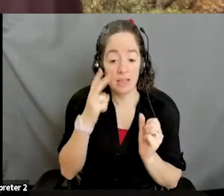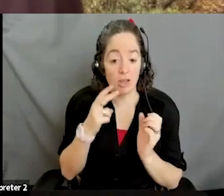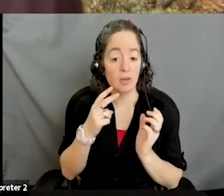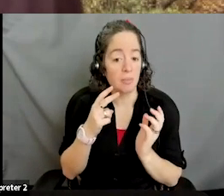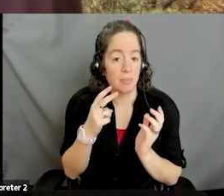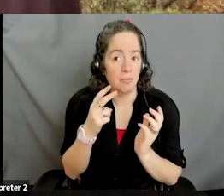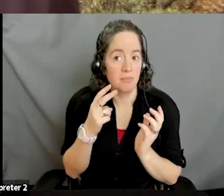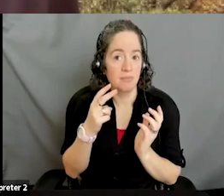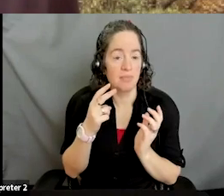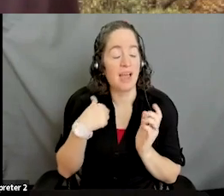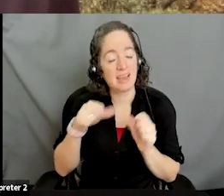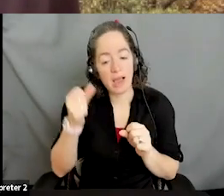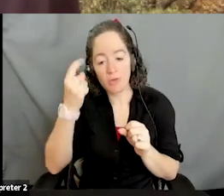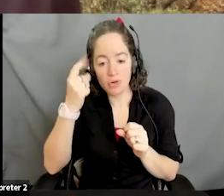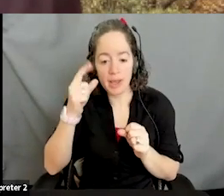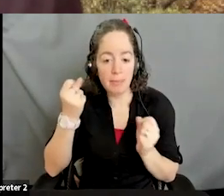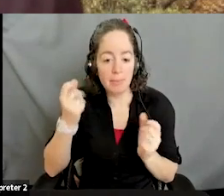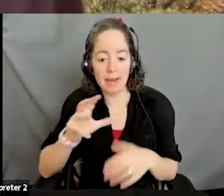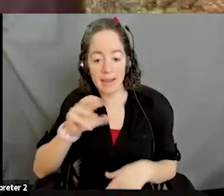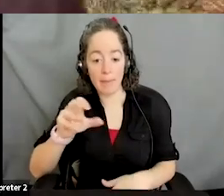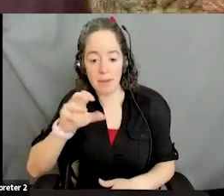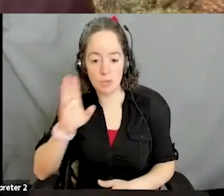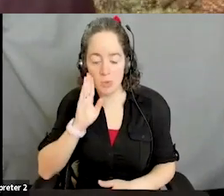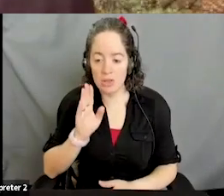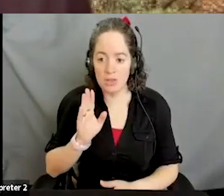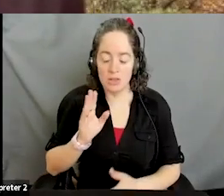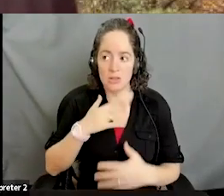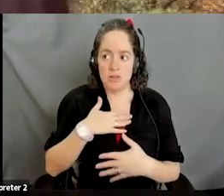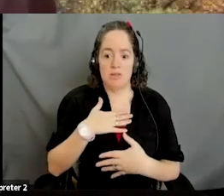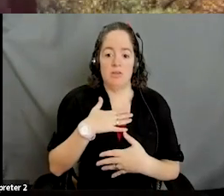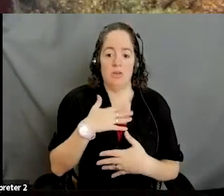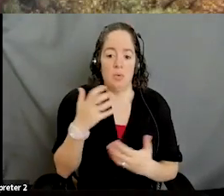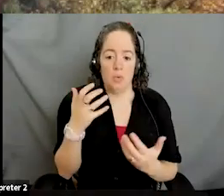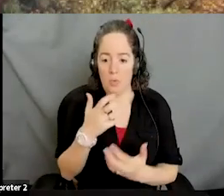because they look at it as a thing that we have neither the capacity nor